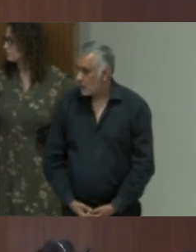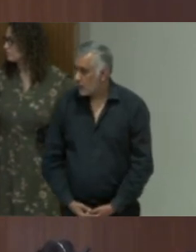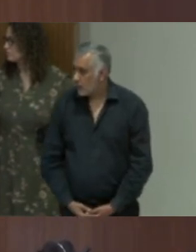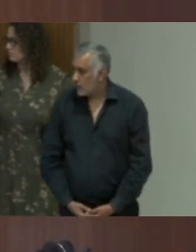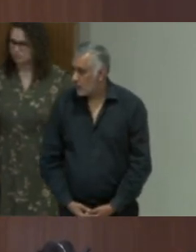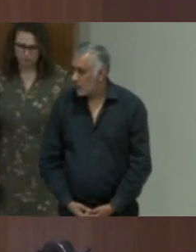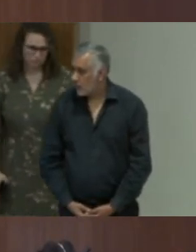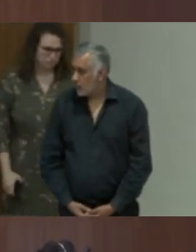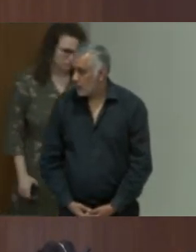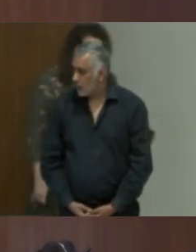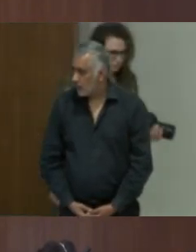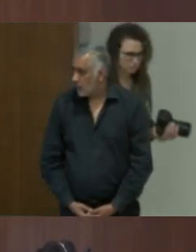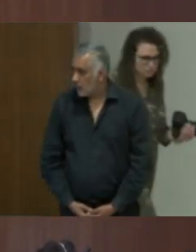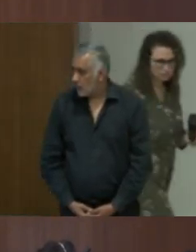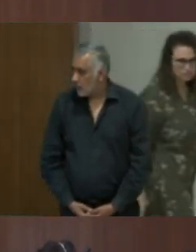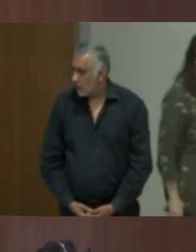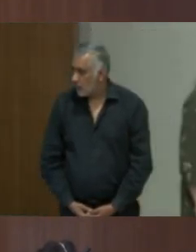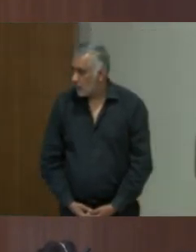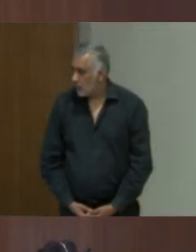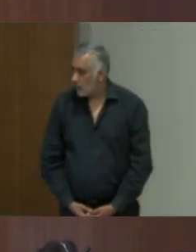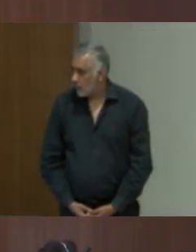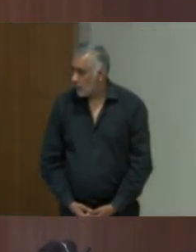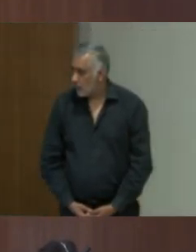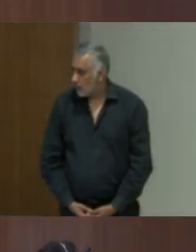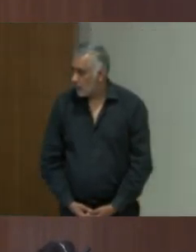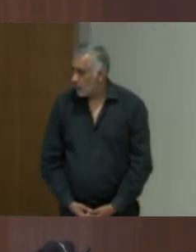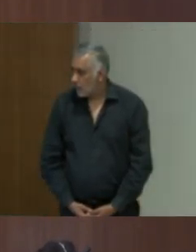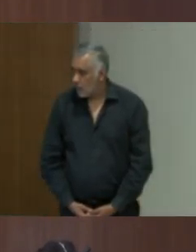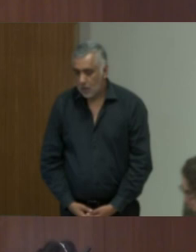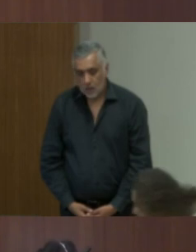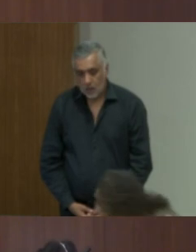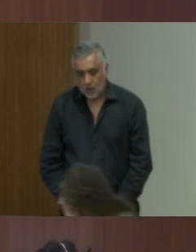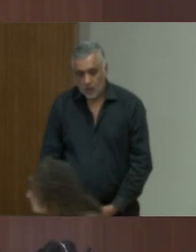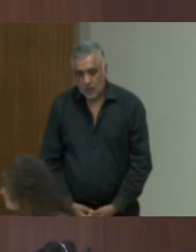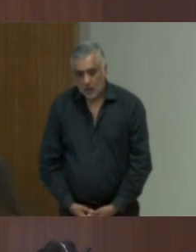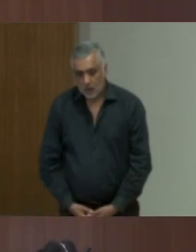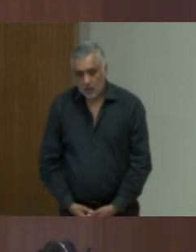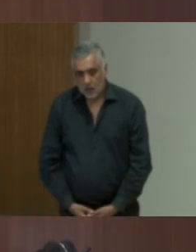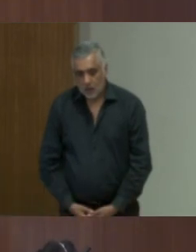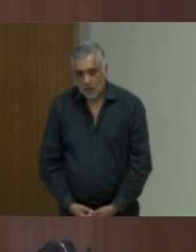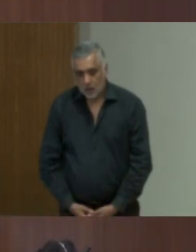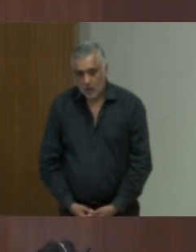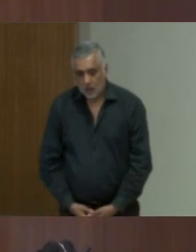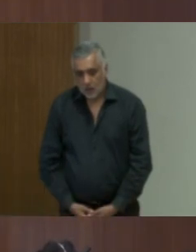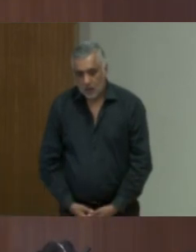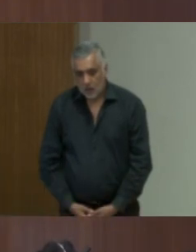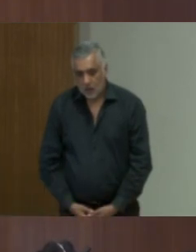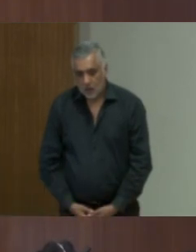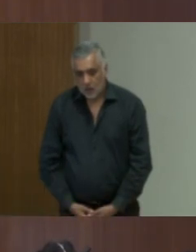Sorry, my English is very basic. I could understand, but I little speak. In Italy, we have some small